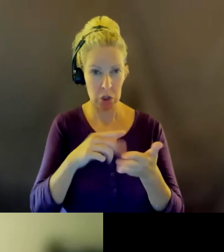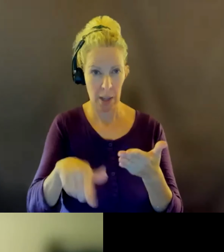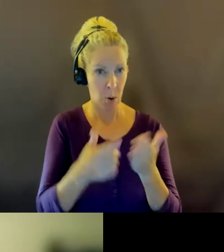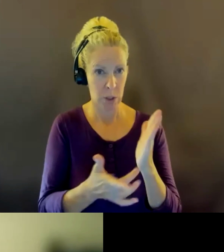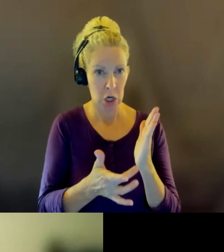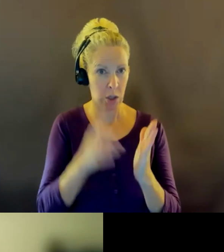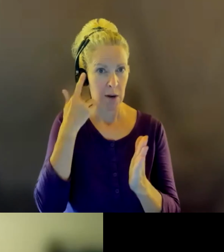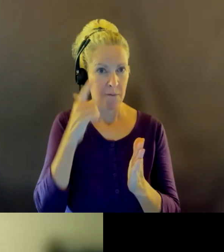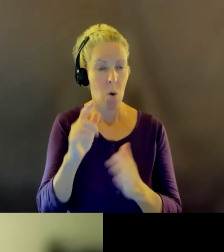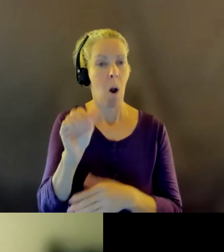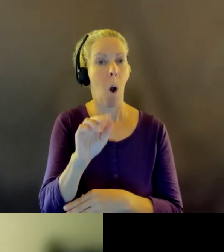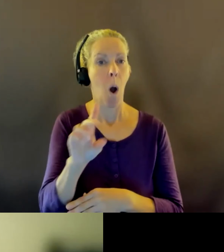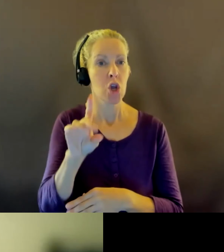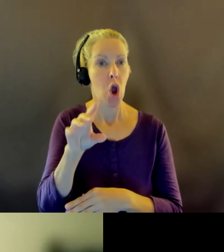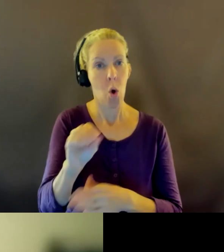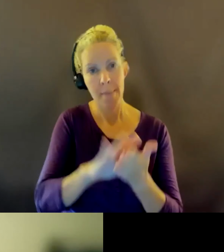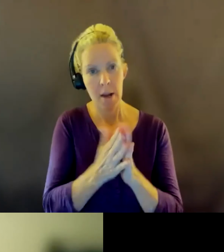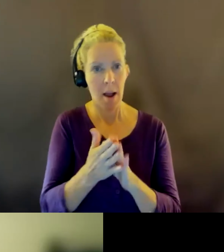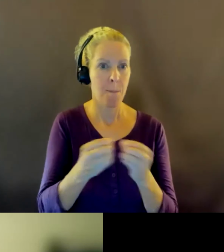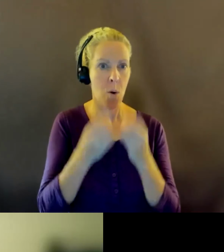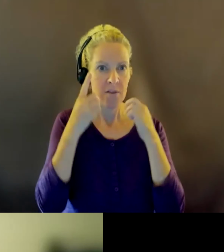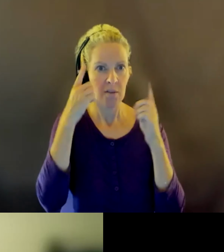audio out to everybody effectively?